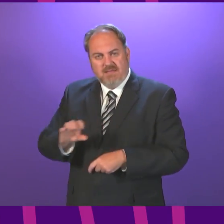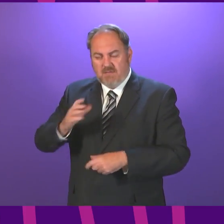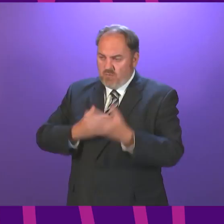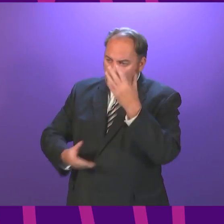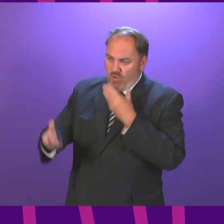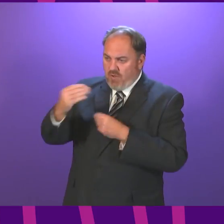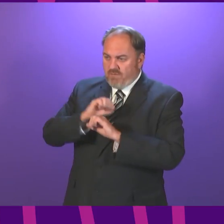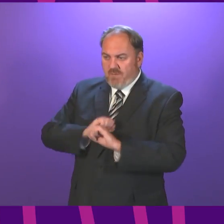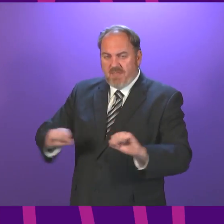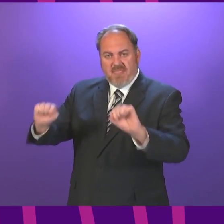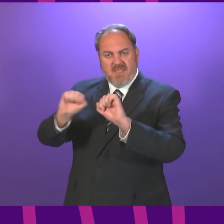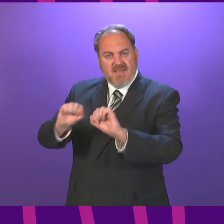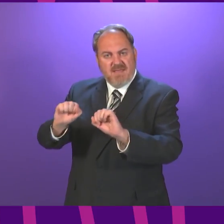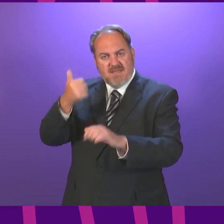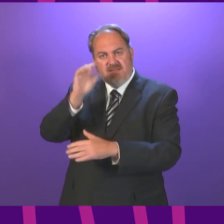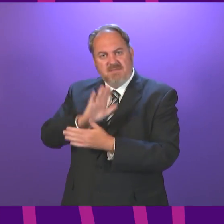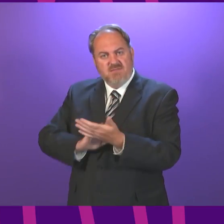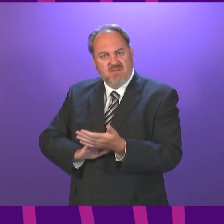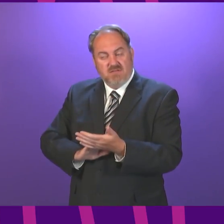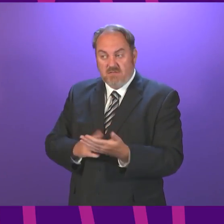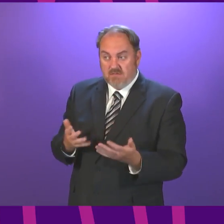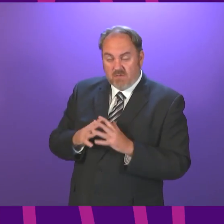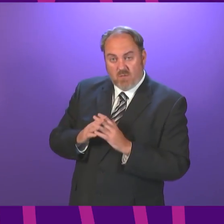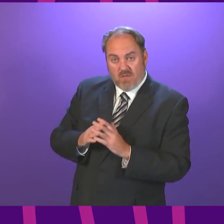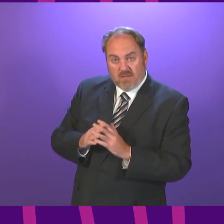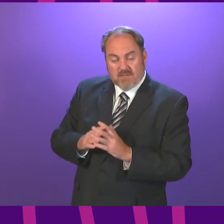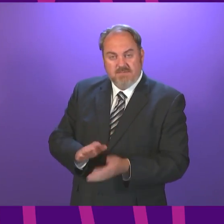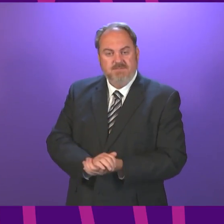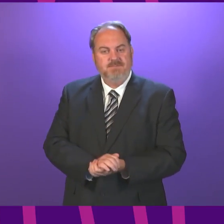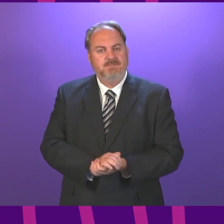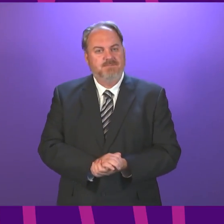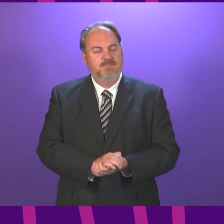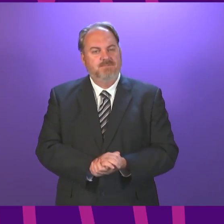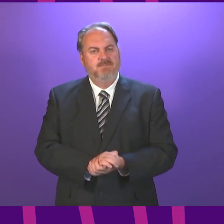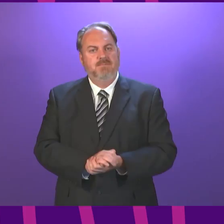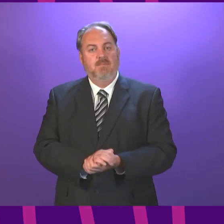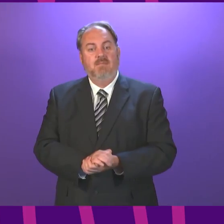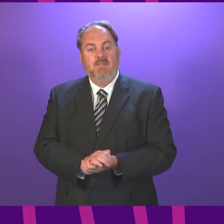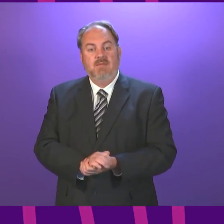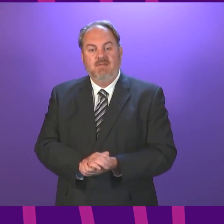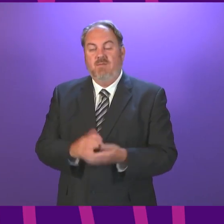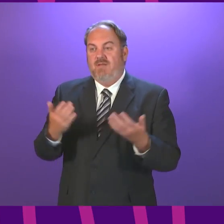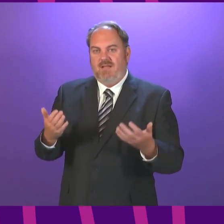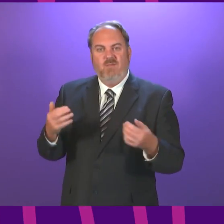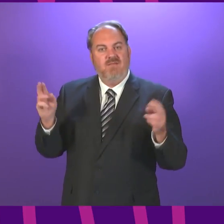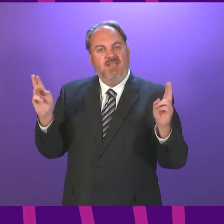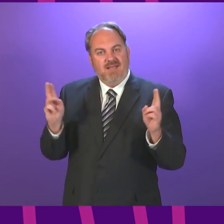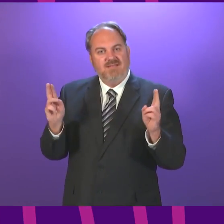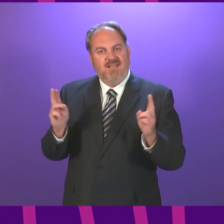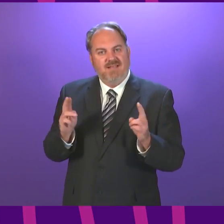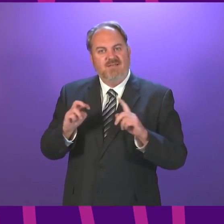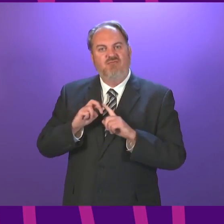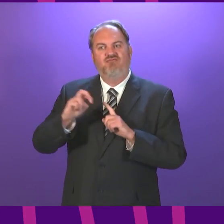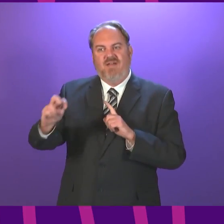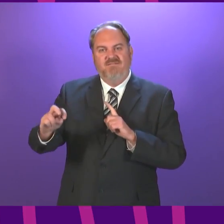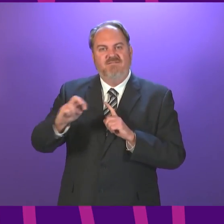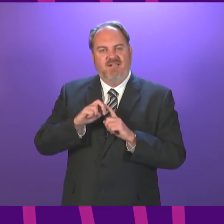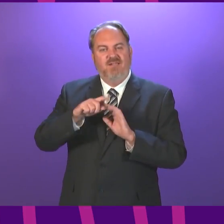Now that there are fewer travel restrictions, there will be more opportunities for me and